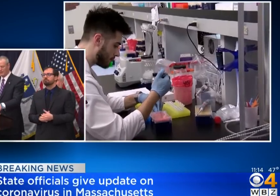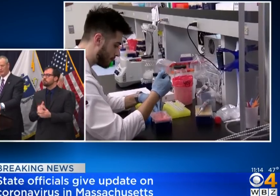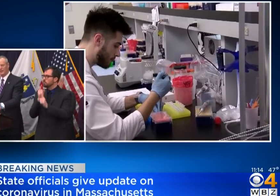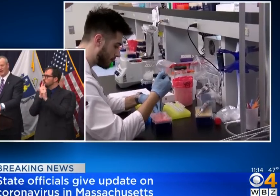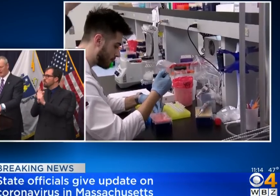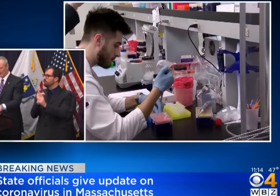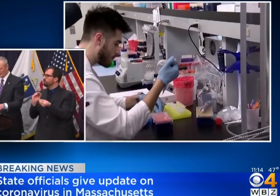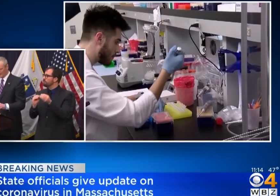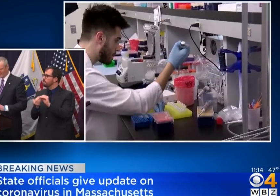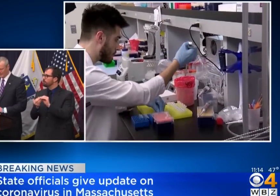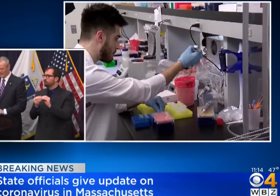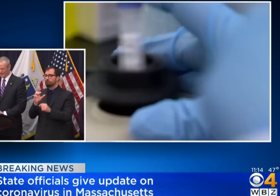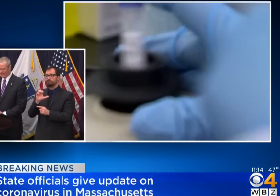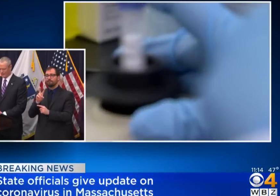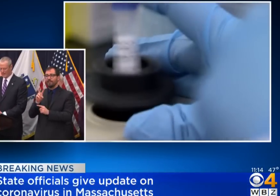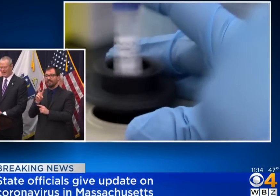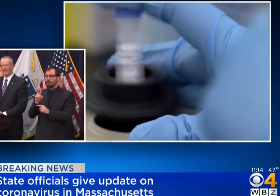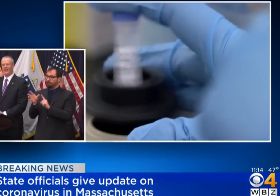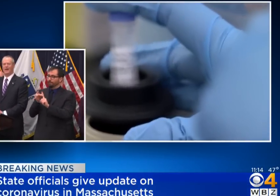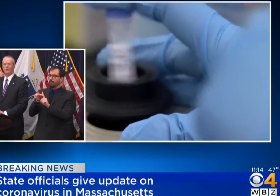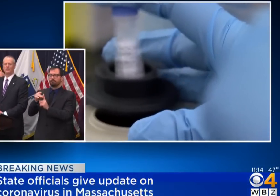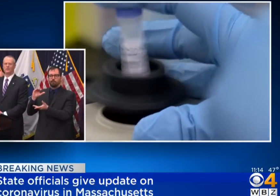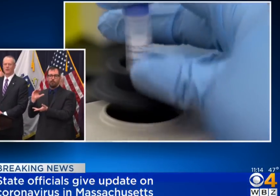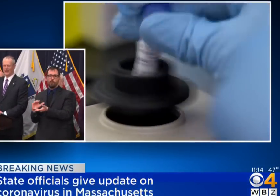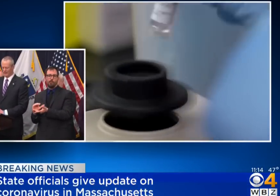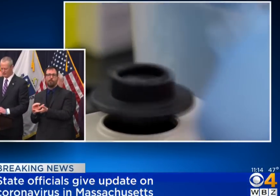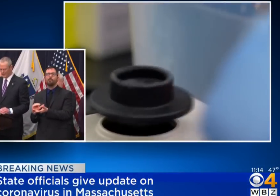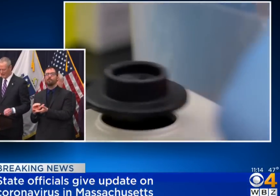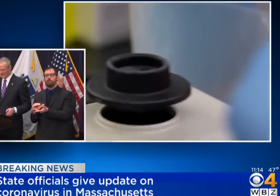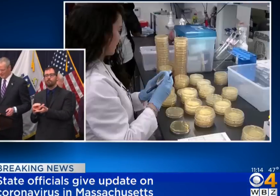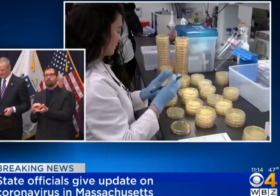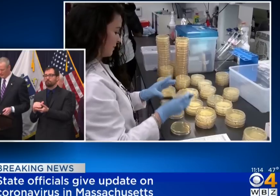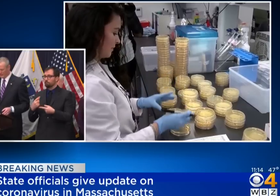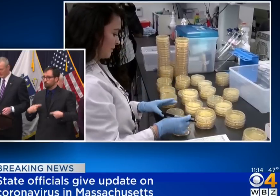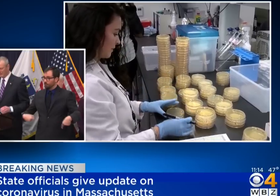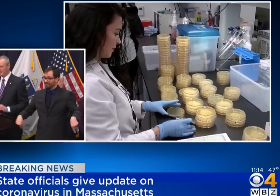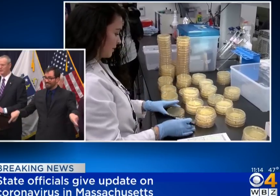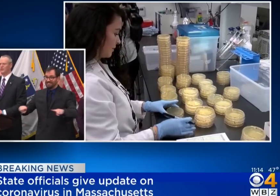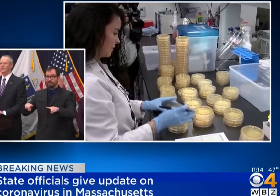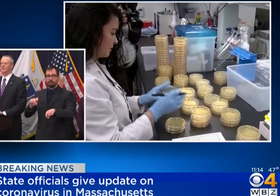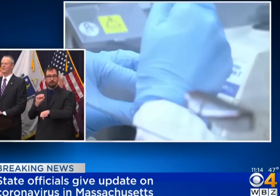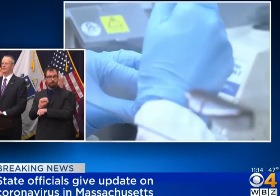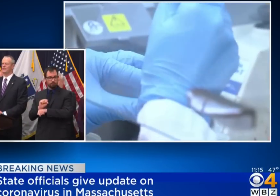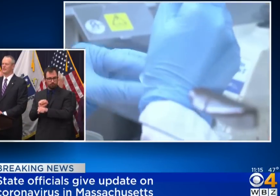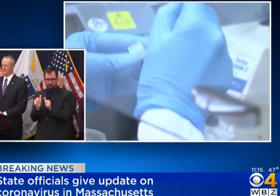DISEASE AND MAKE SURE THAT THE NUMBER OF PEOPLE WHO CONTRACT IT REMAINS MANAGEABLE.